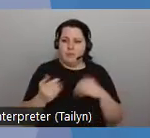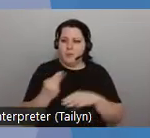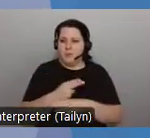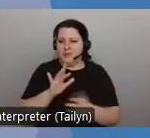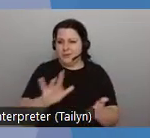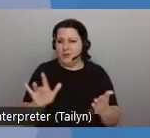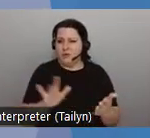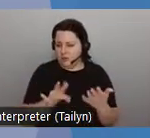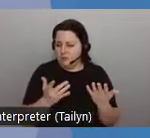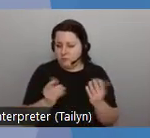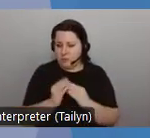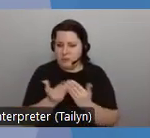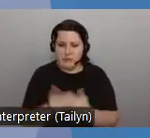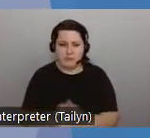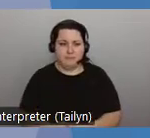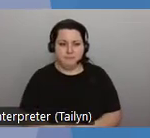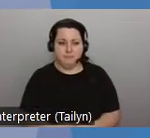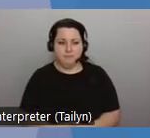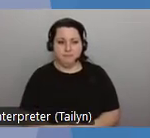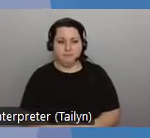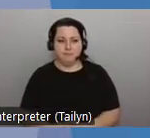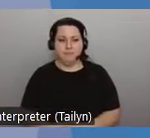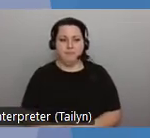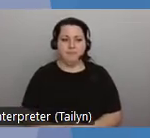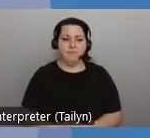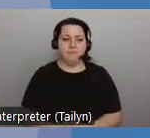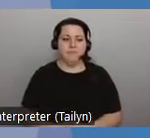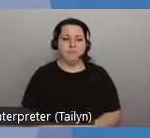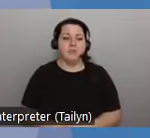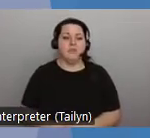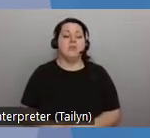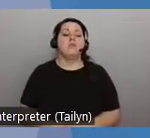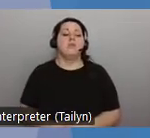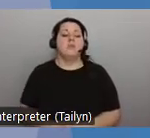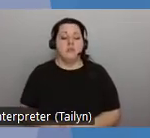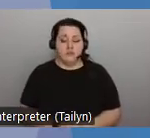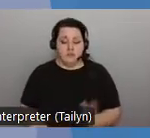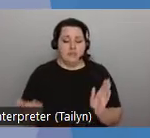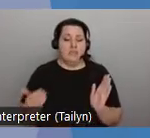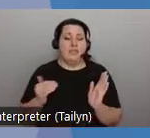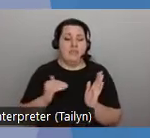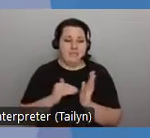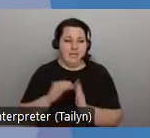webinar." Much longer phrase, provides information when they just read the link text, and it also gives someone a